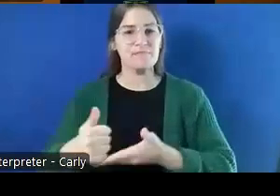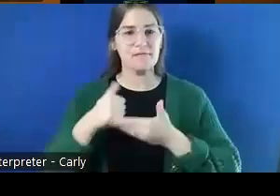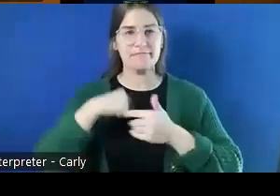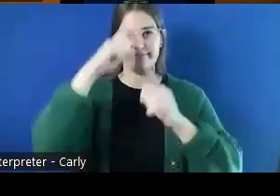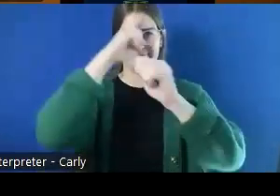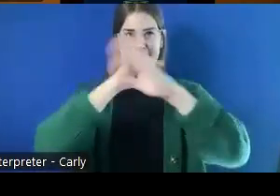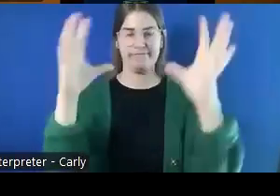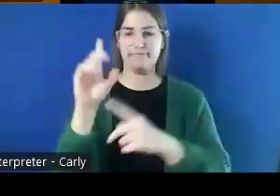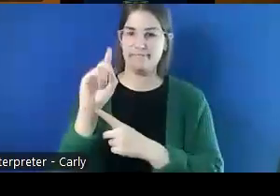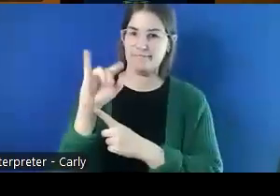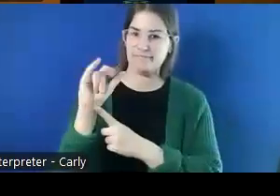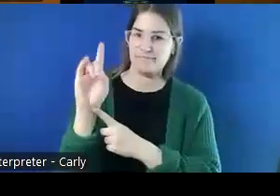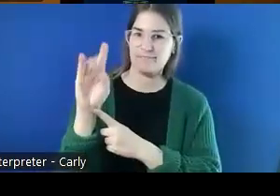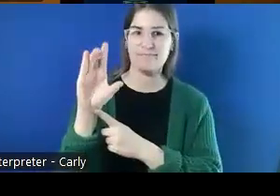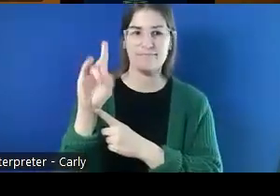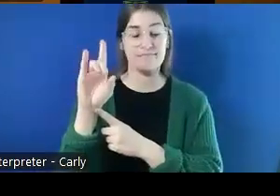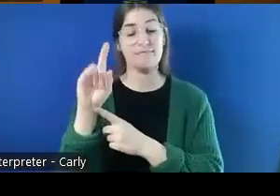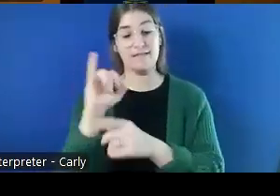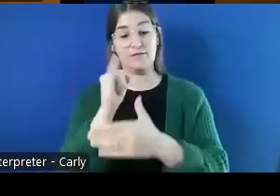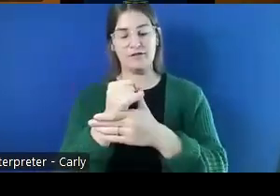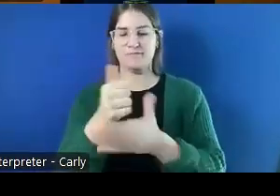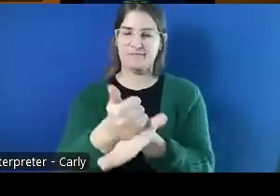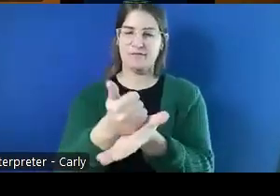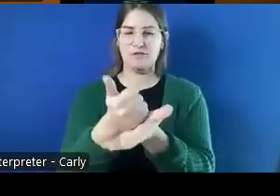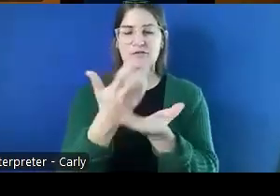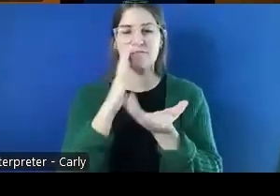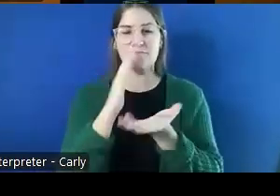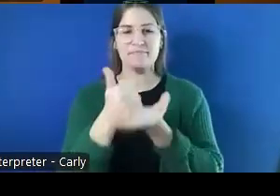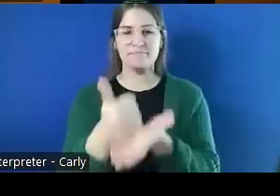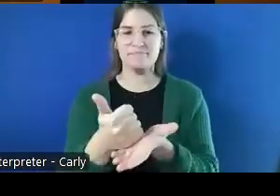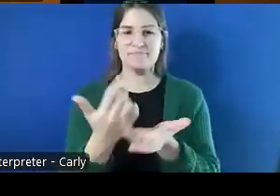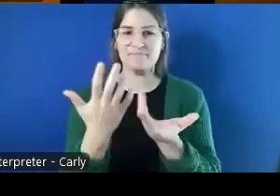matters which which I've kind of been breaking down and giving an argument for a bit with talking